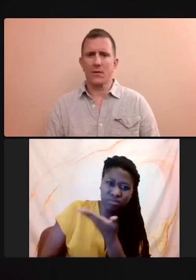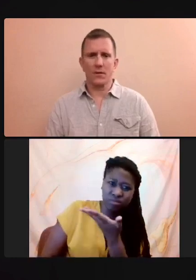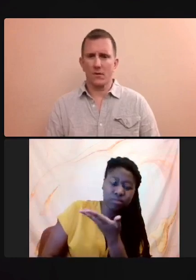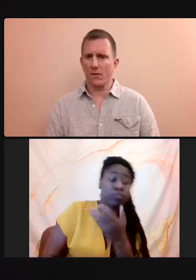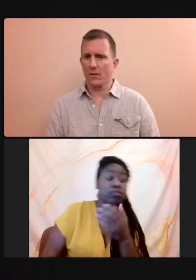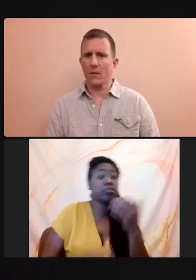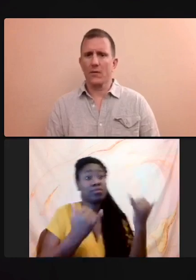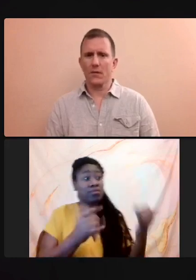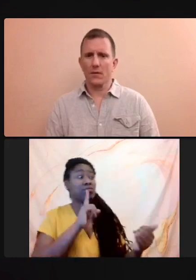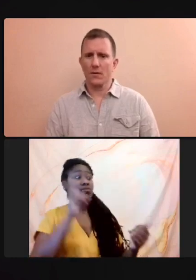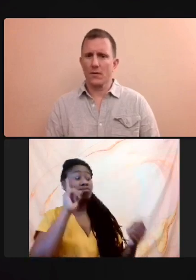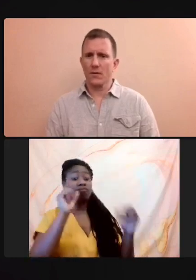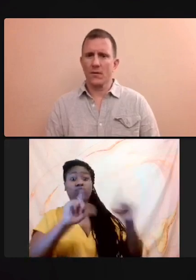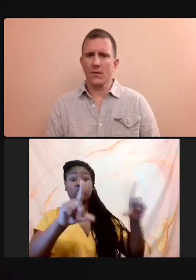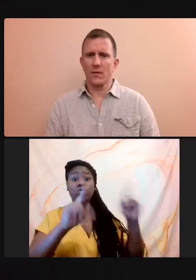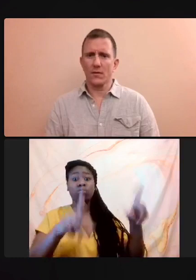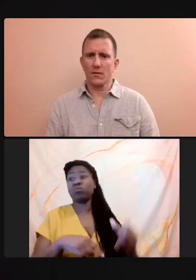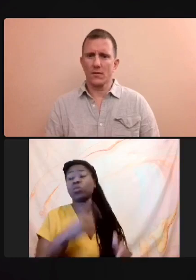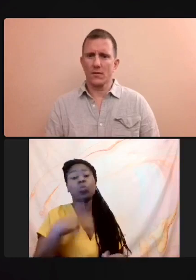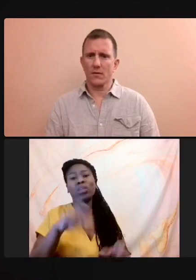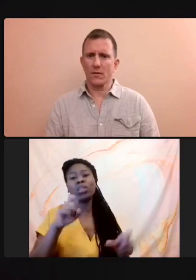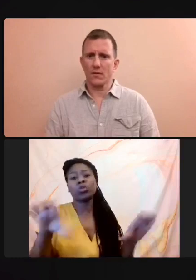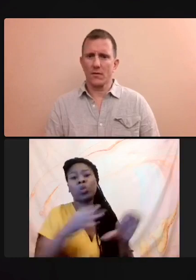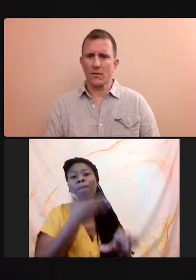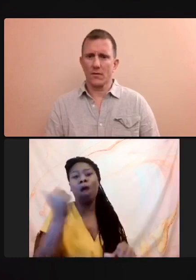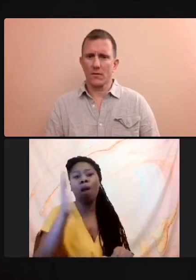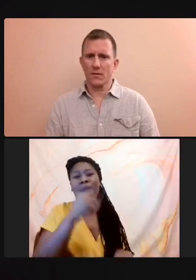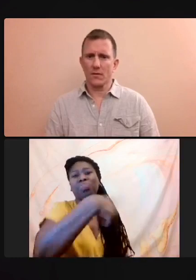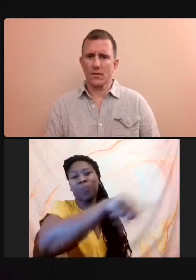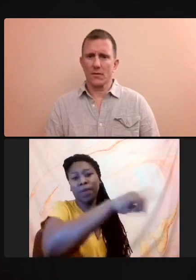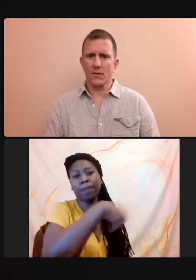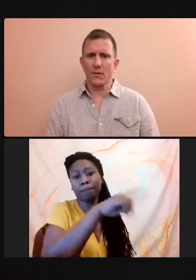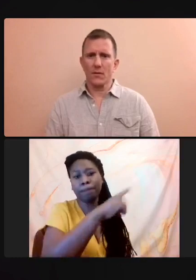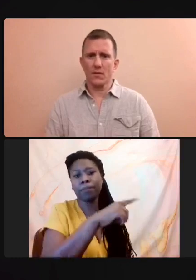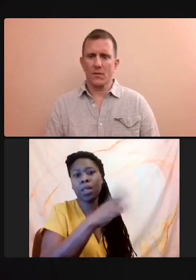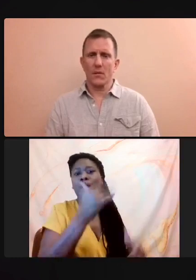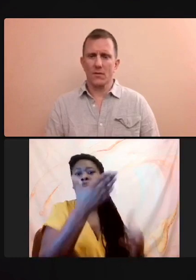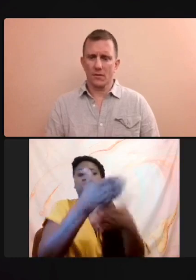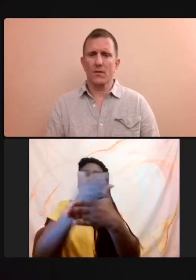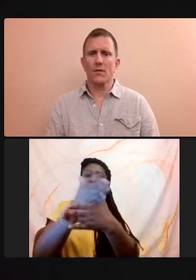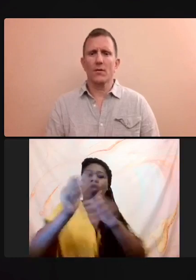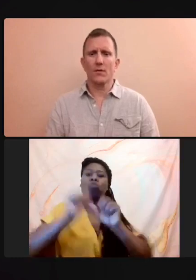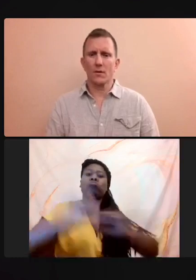They are skilled and fluent in American sign language. They're have they have the ability to teach.